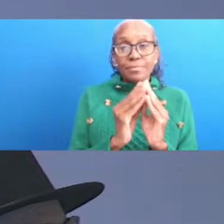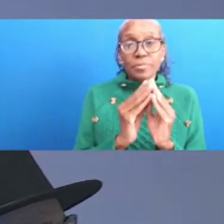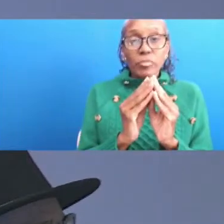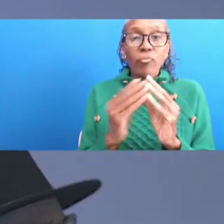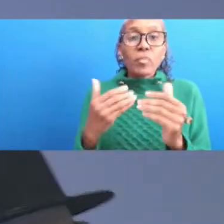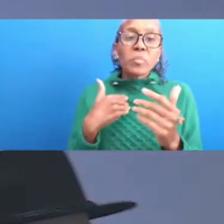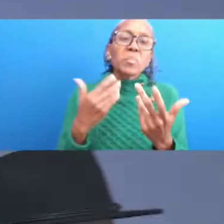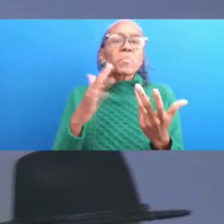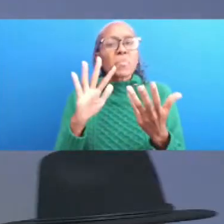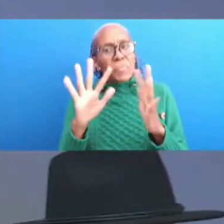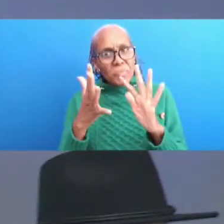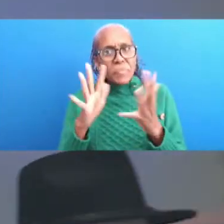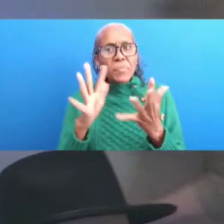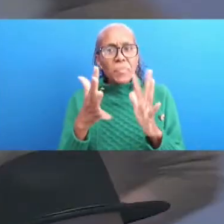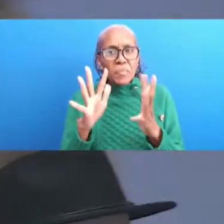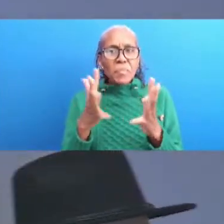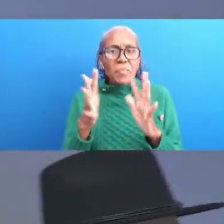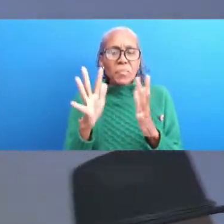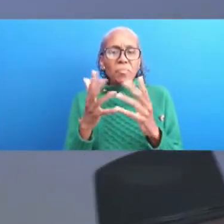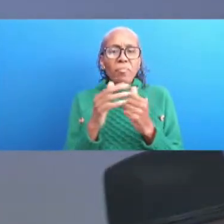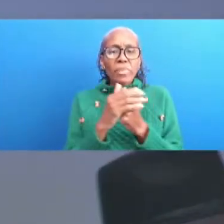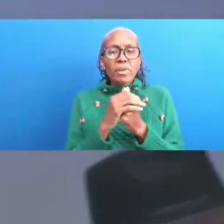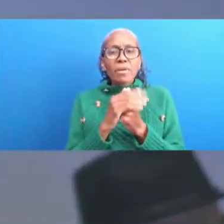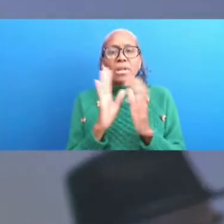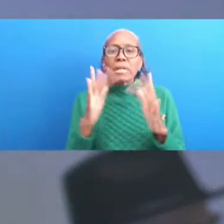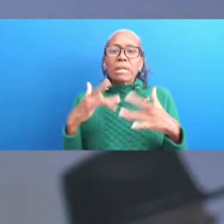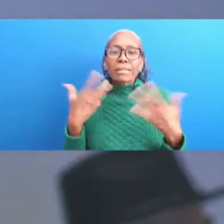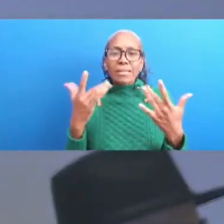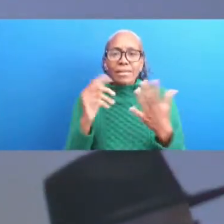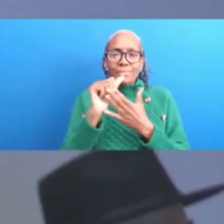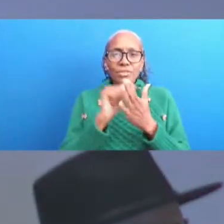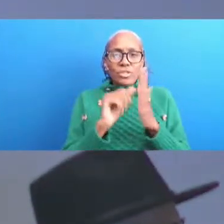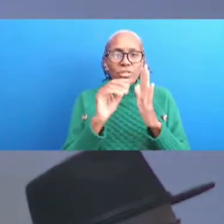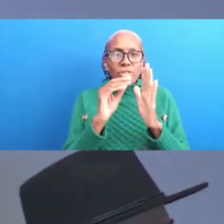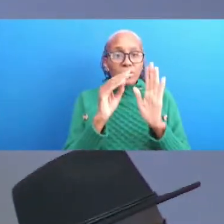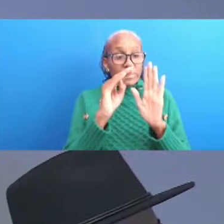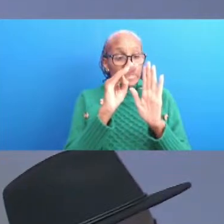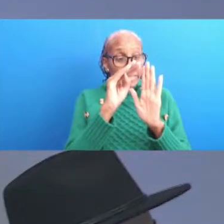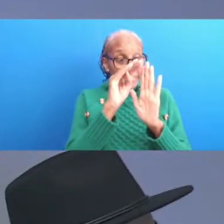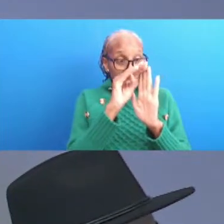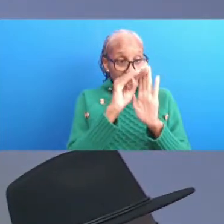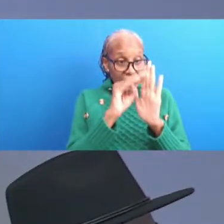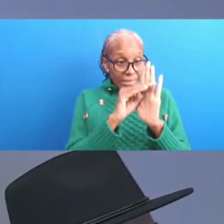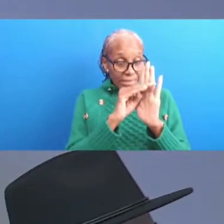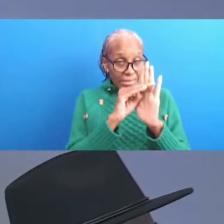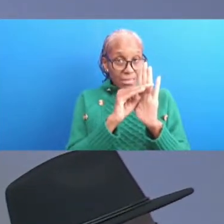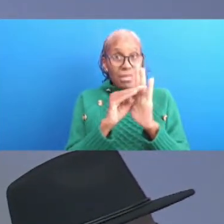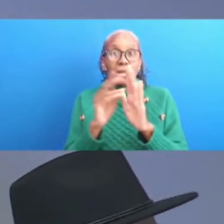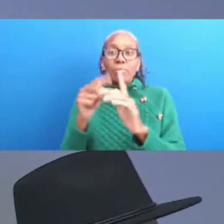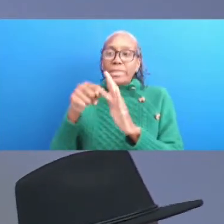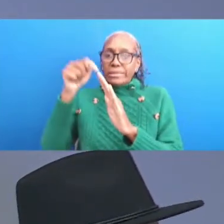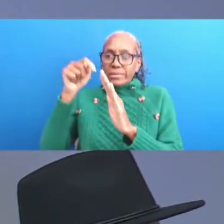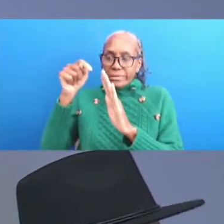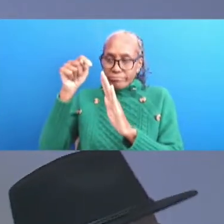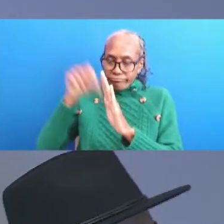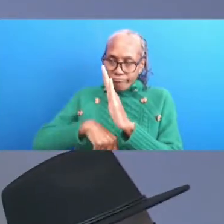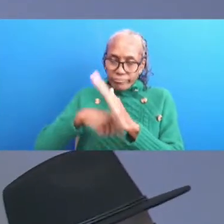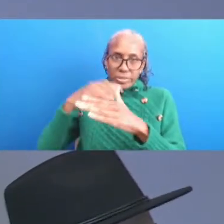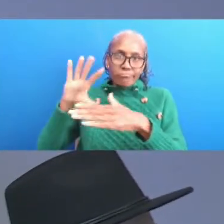TODAY'S MEETING.